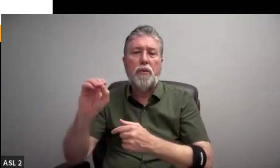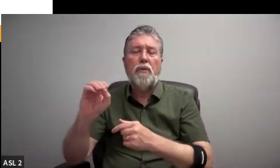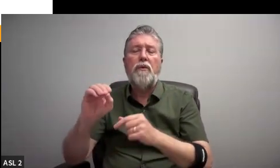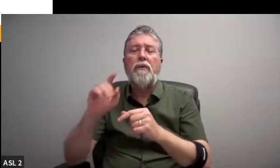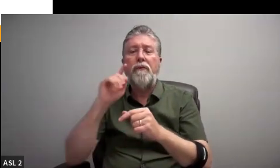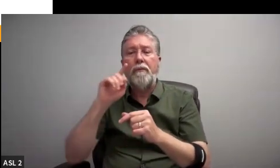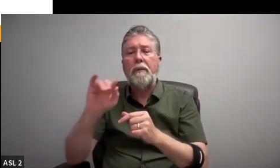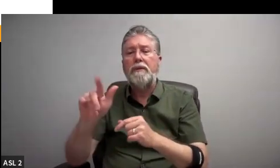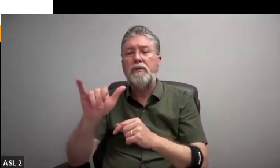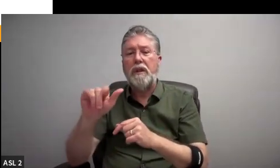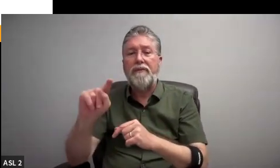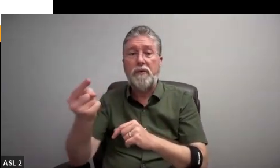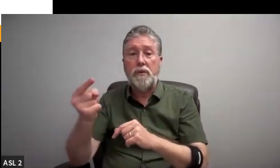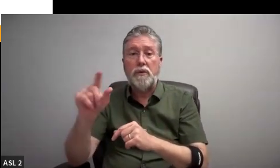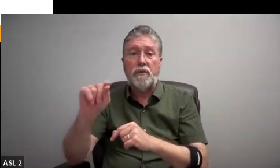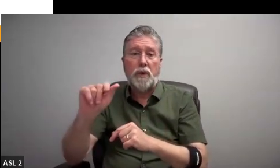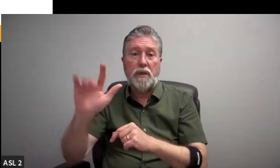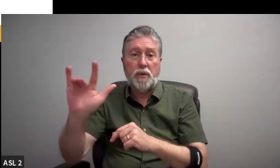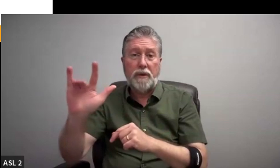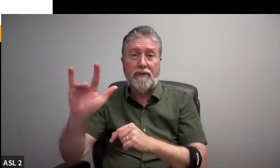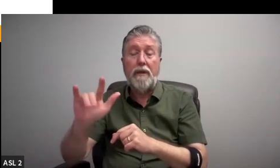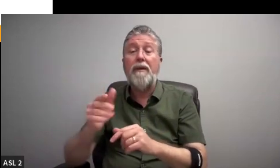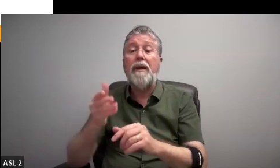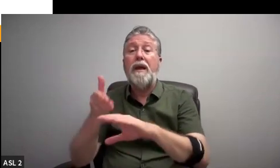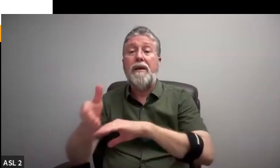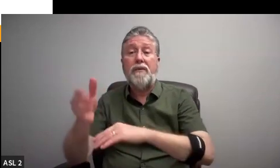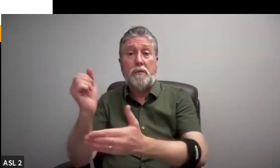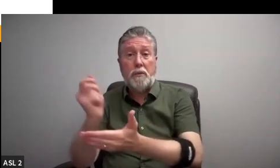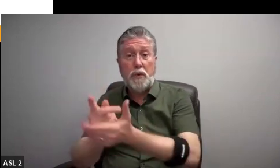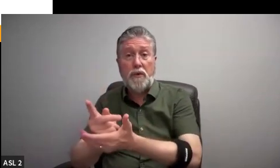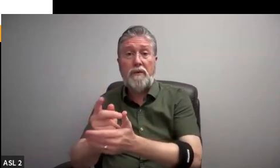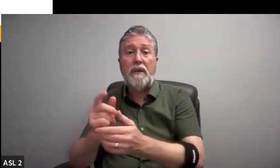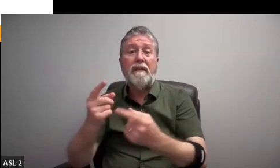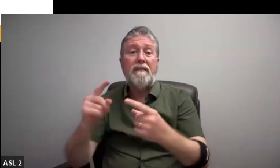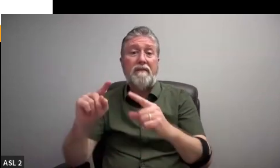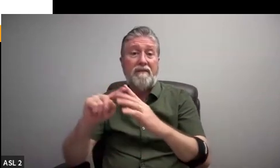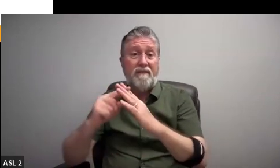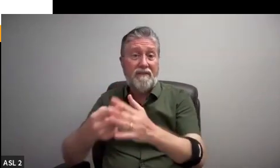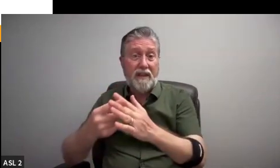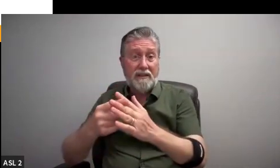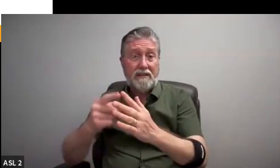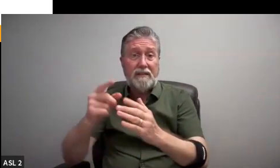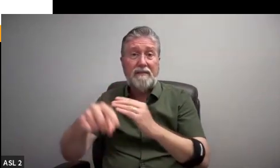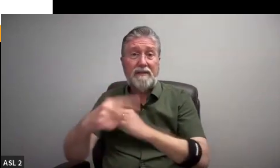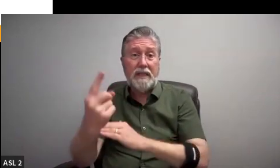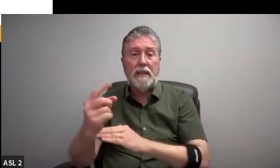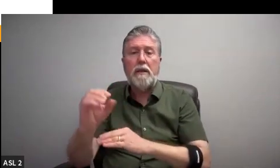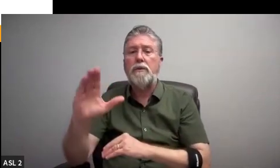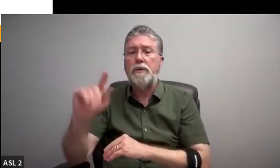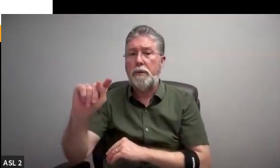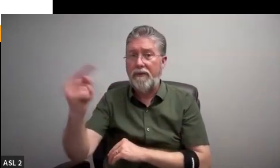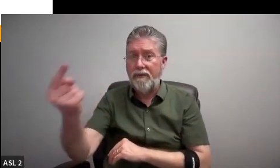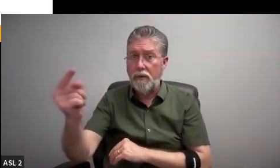2025. And once approved, the effective date would be October 1st of 2025. When you're thinking about